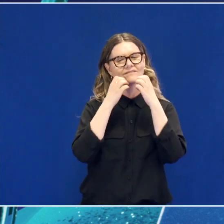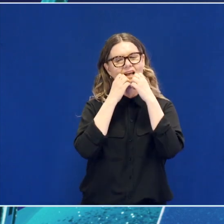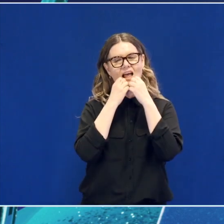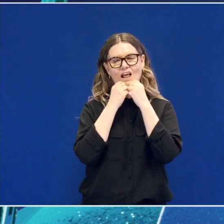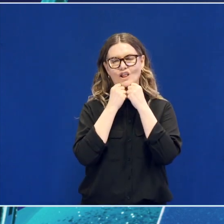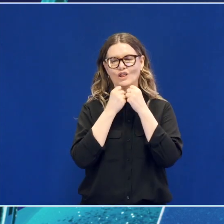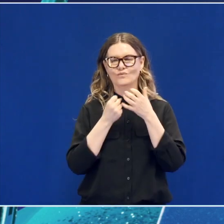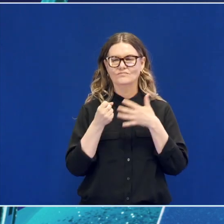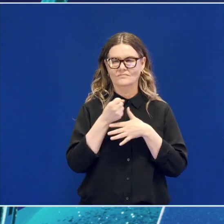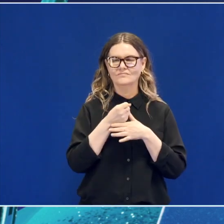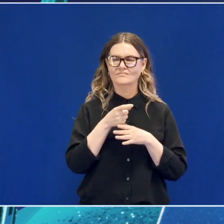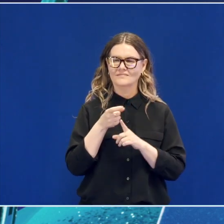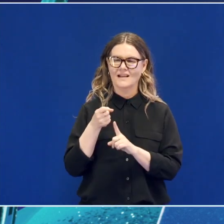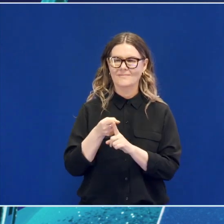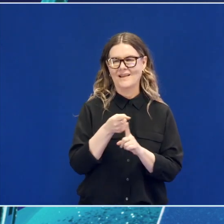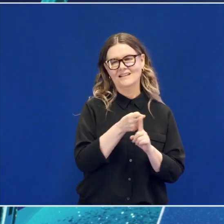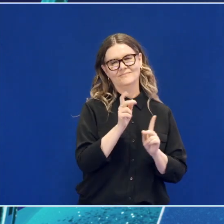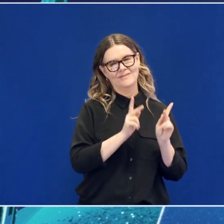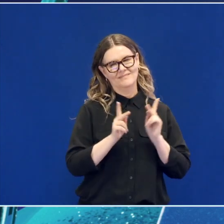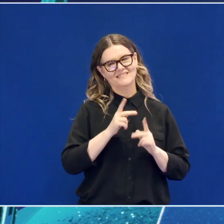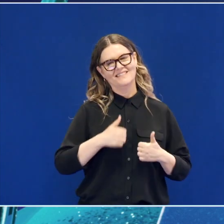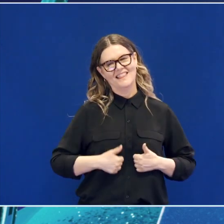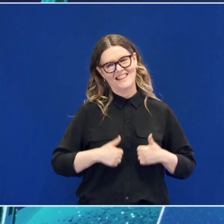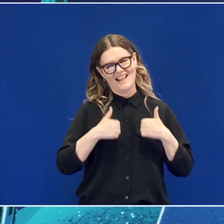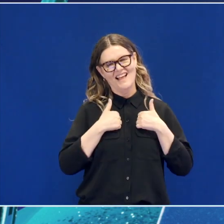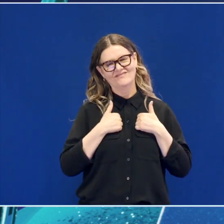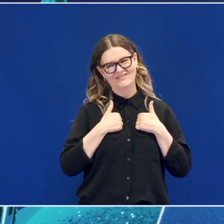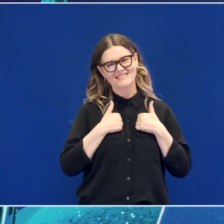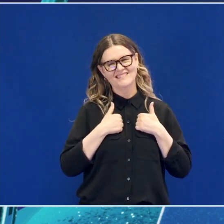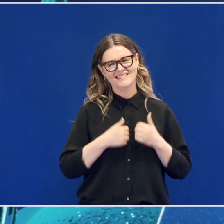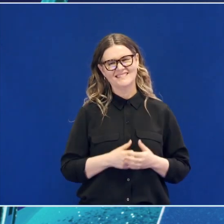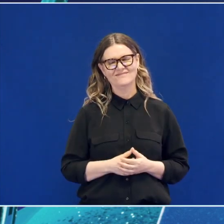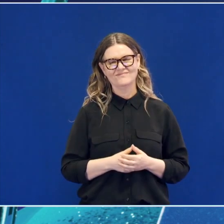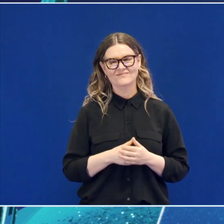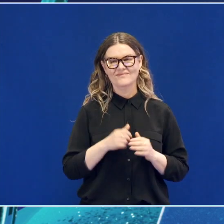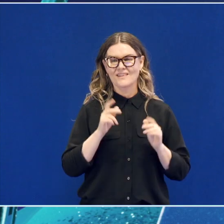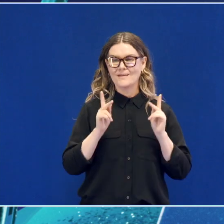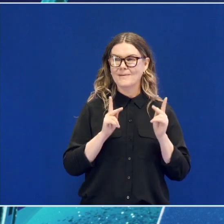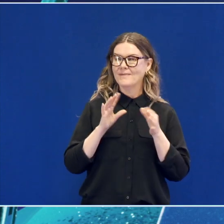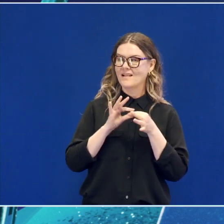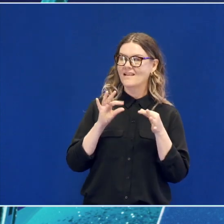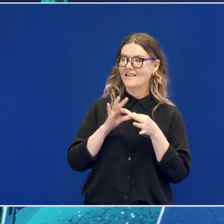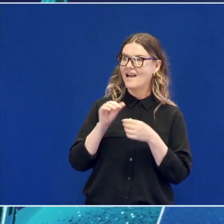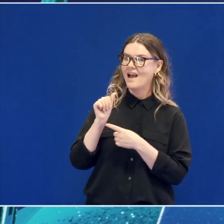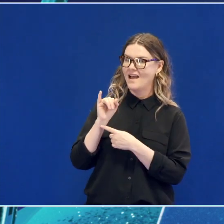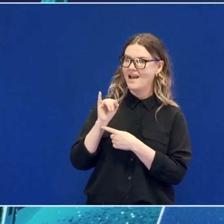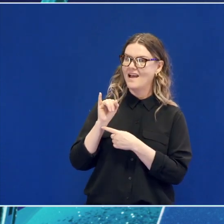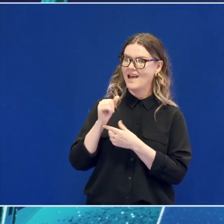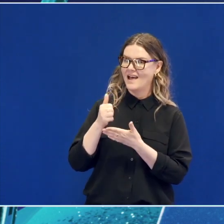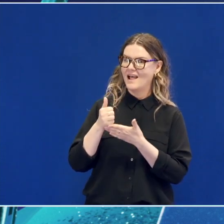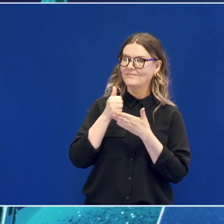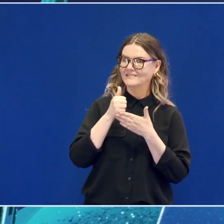For example, when people say AI is helping with accessibility, what drives my motivation